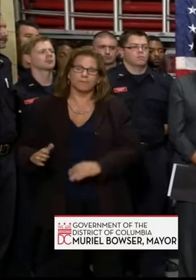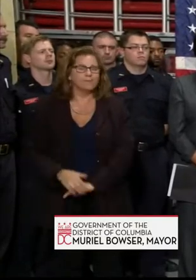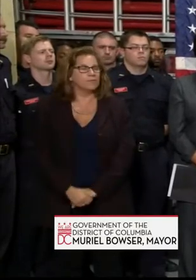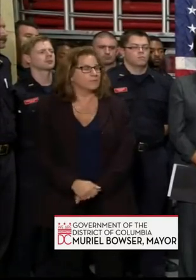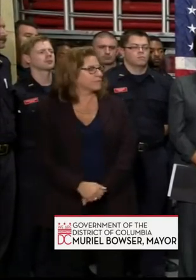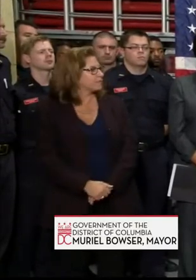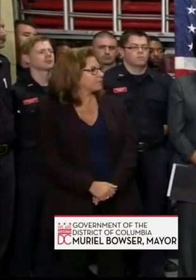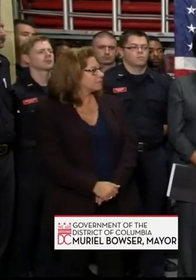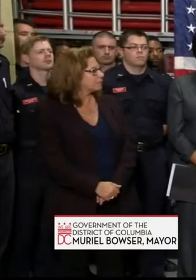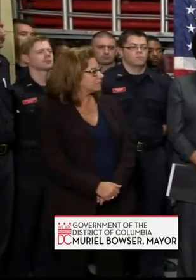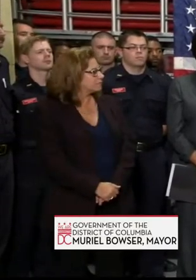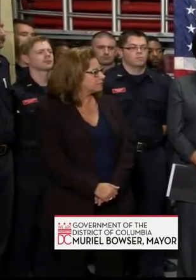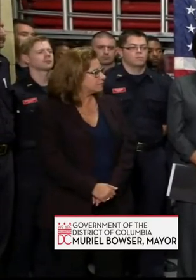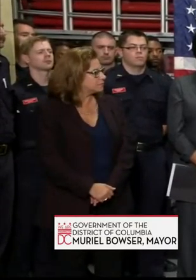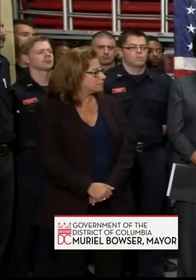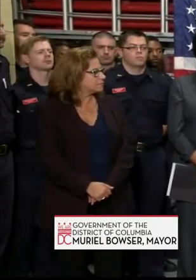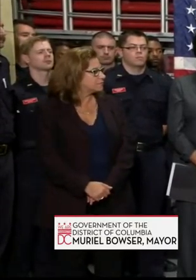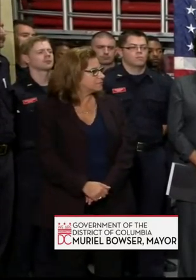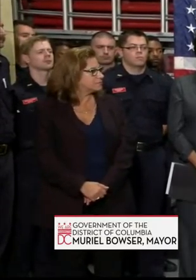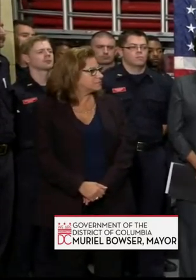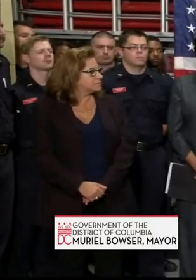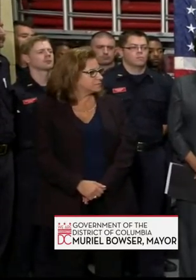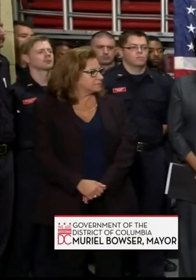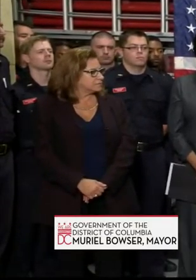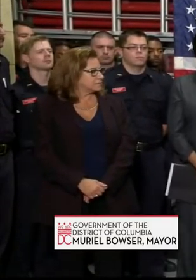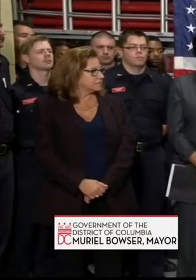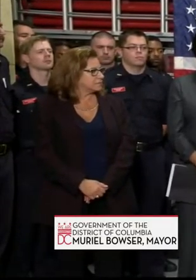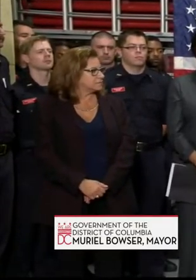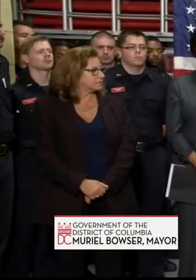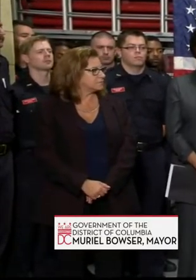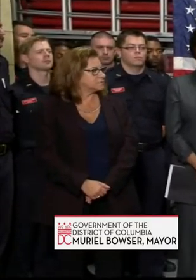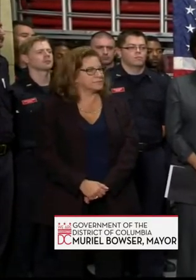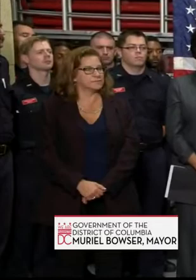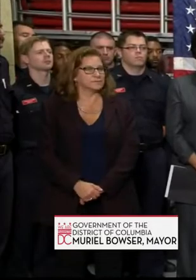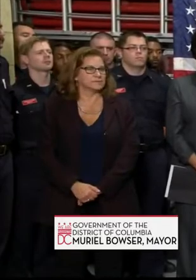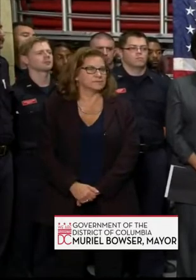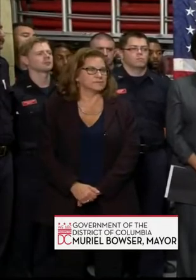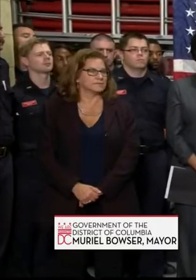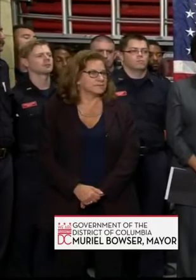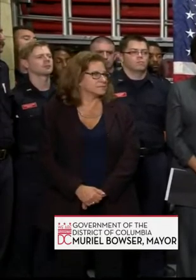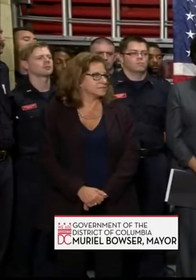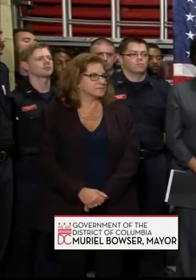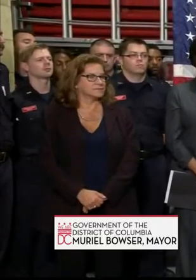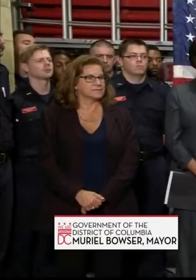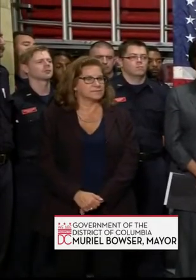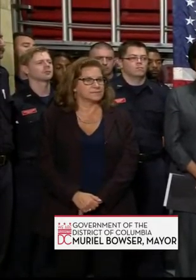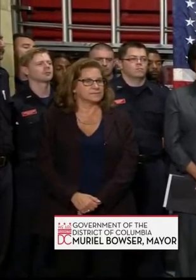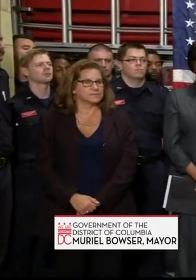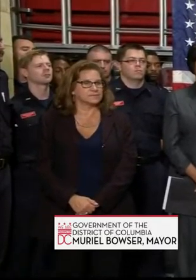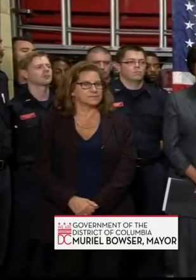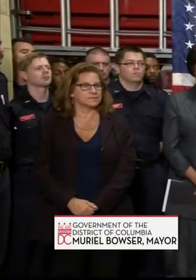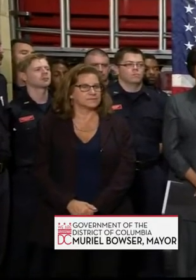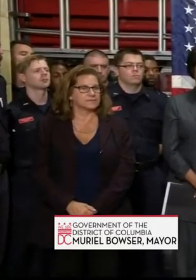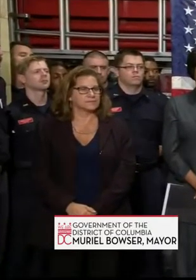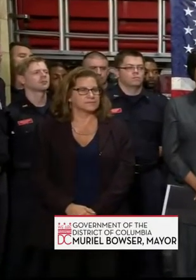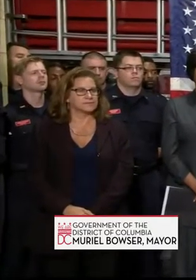AND WHEREAS THE COUNCIL ACKNOWLEDGES THAT THERE IS MORE